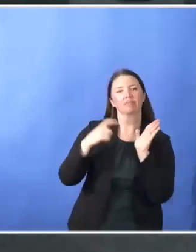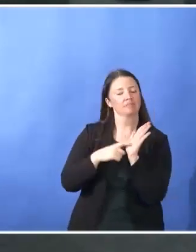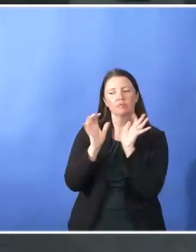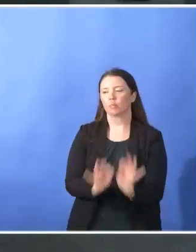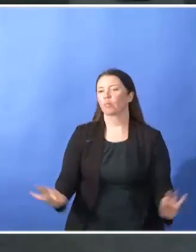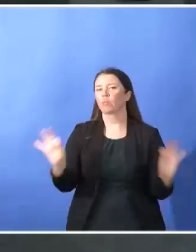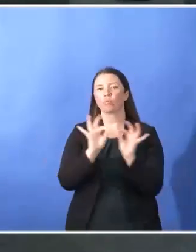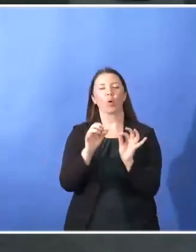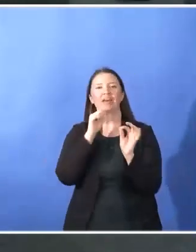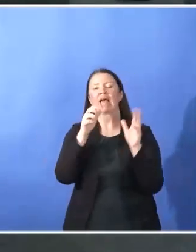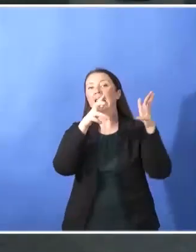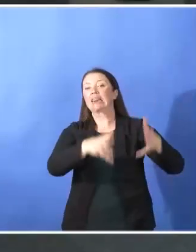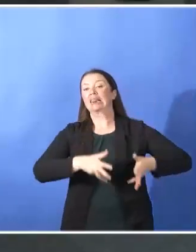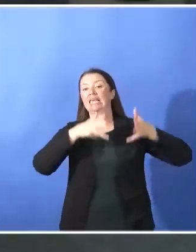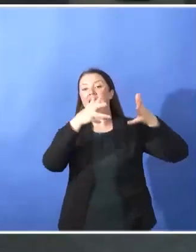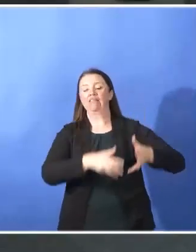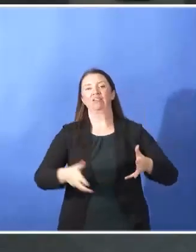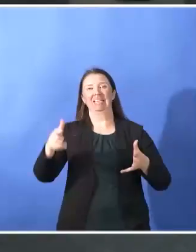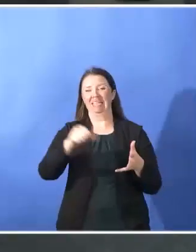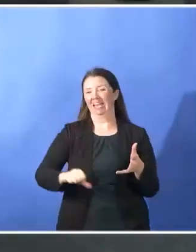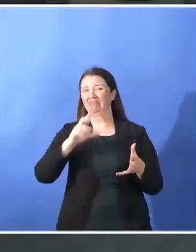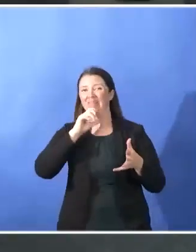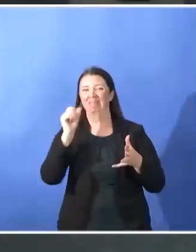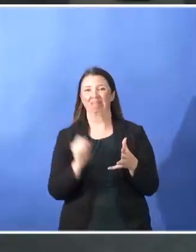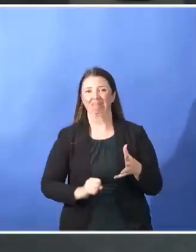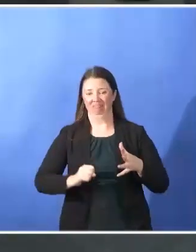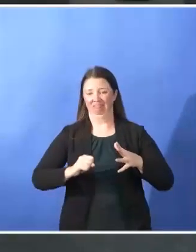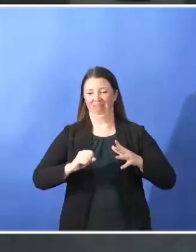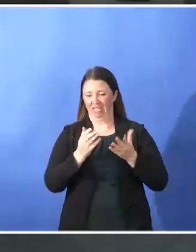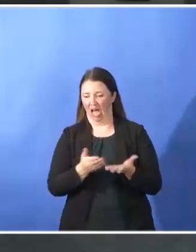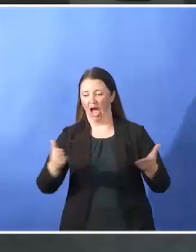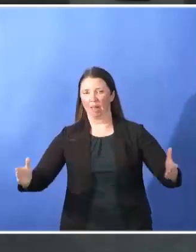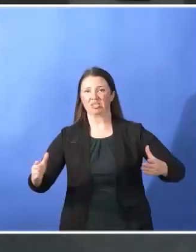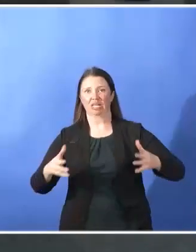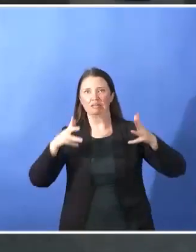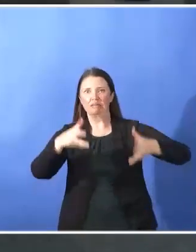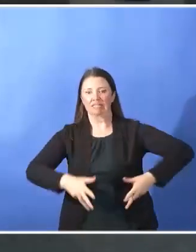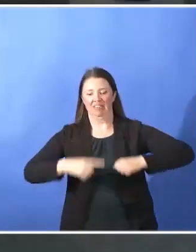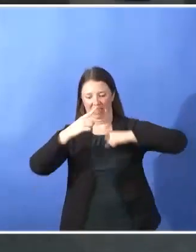IN ORBIT AFTER THEIR USEFUL LIFE.